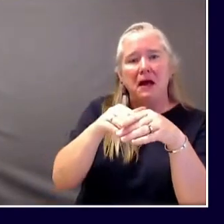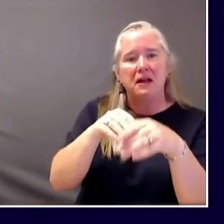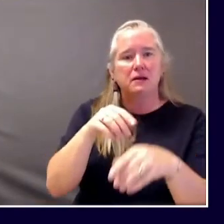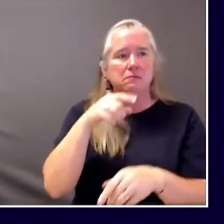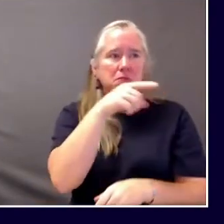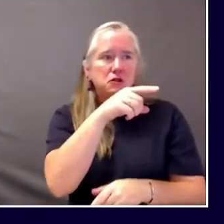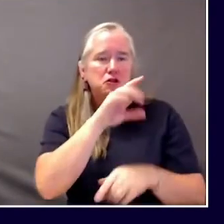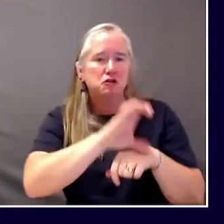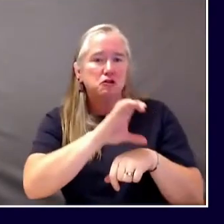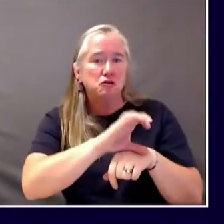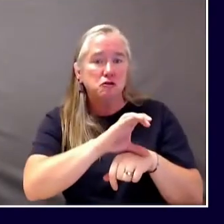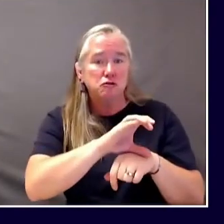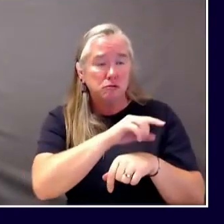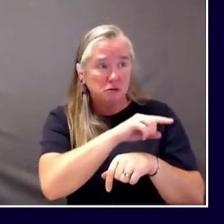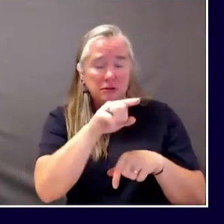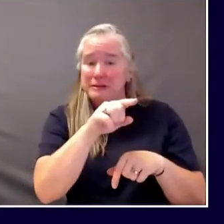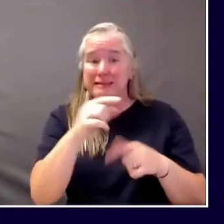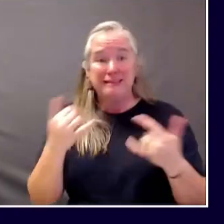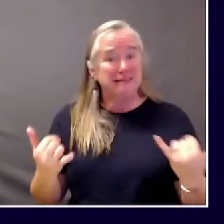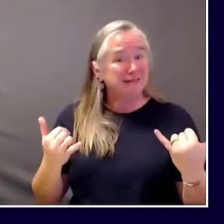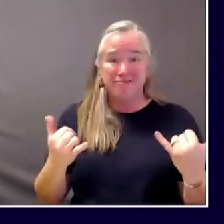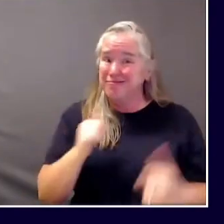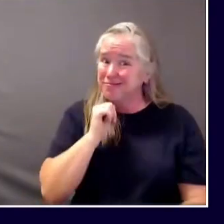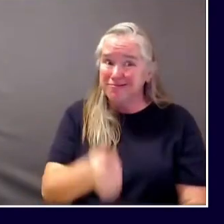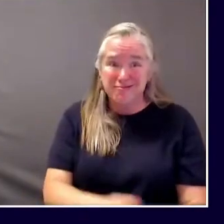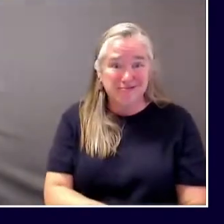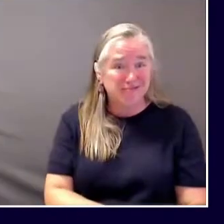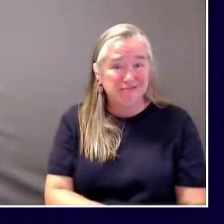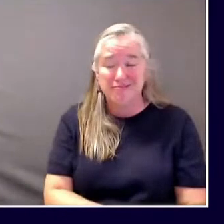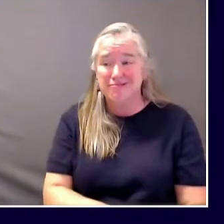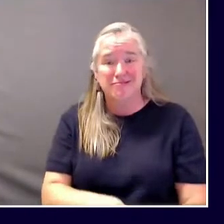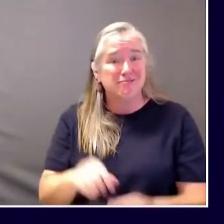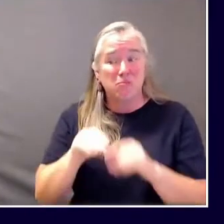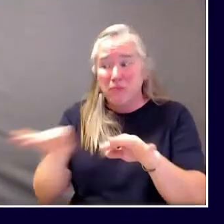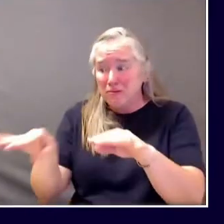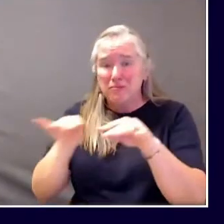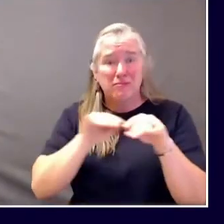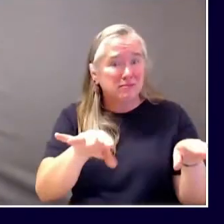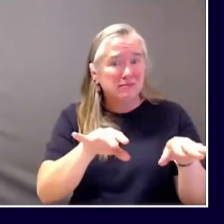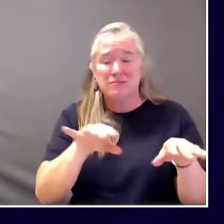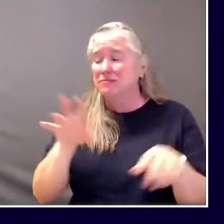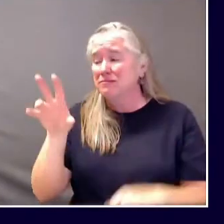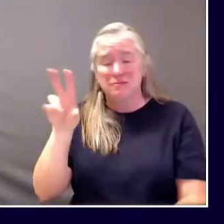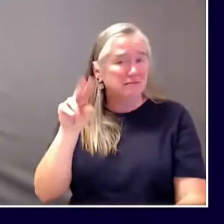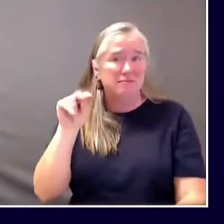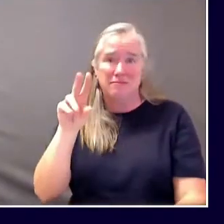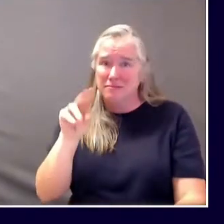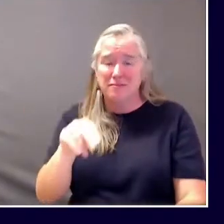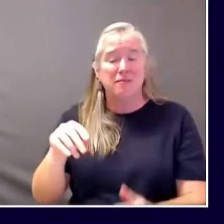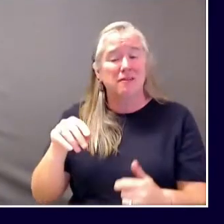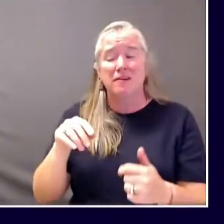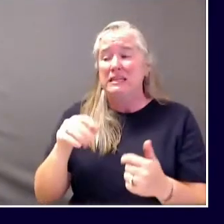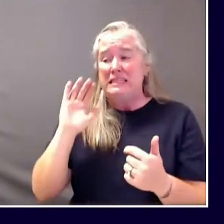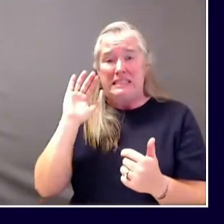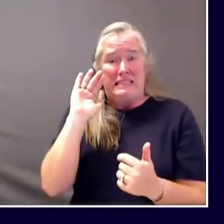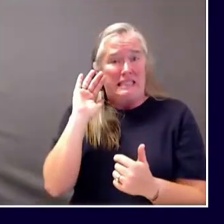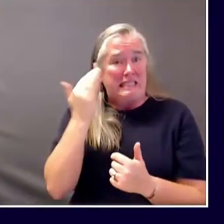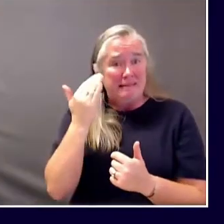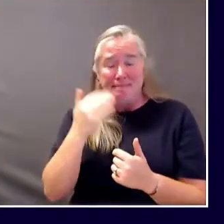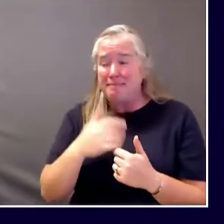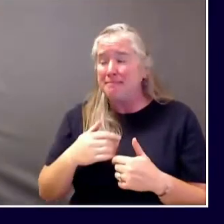as we saw earlier